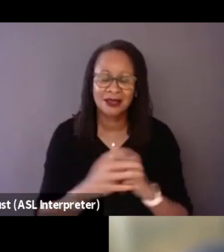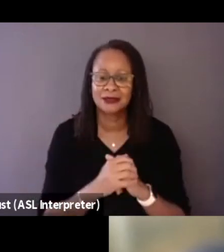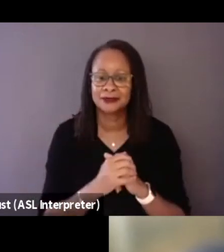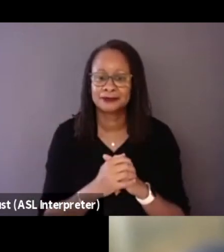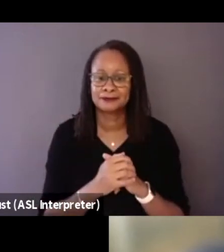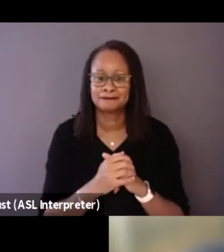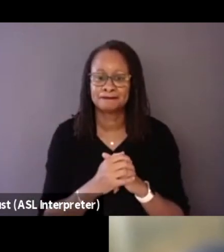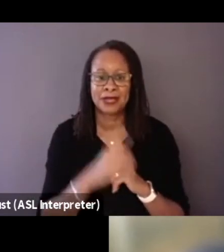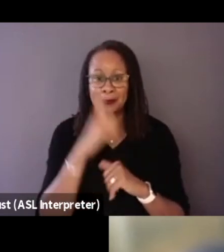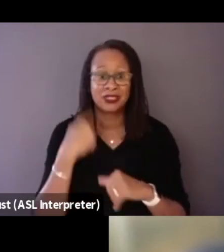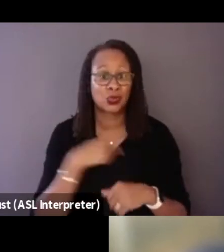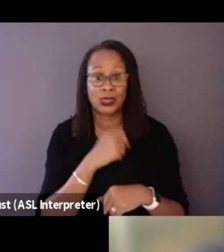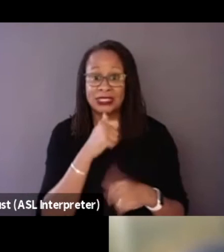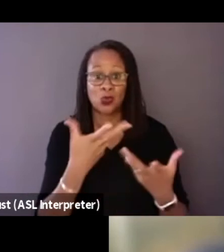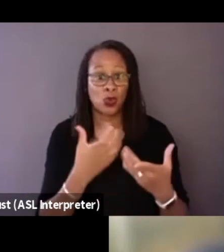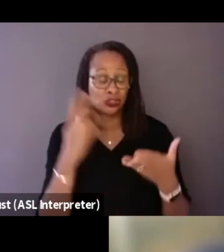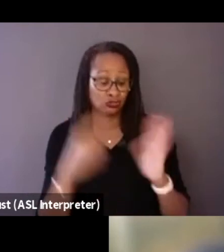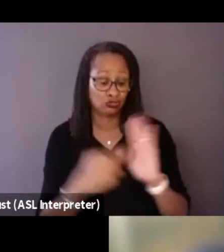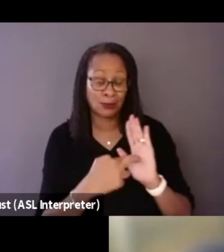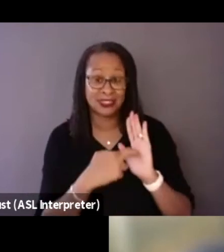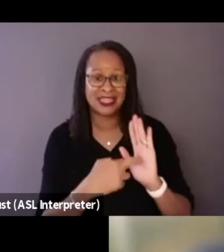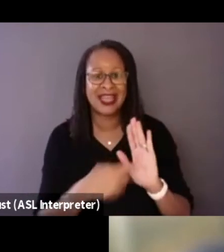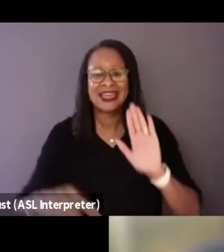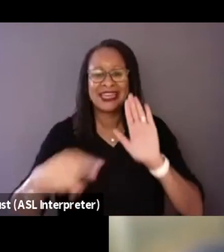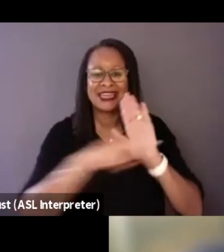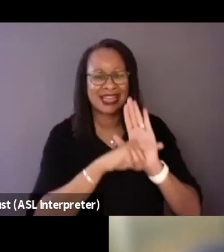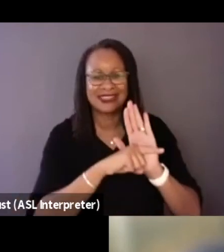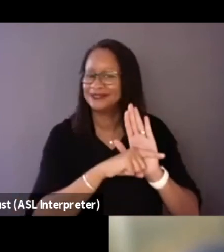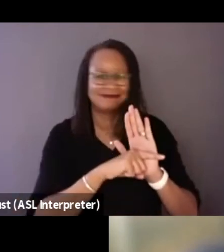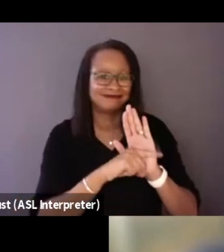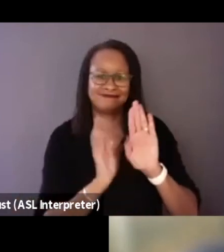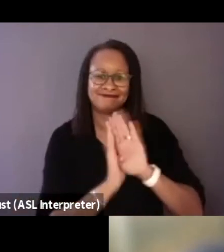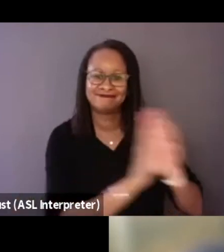we didn't want it to represent Oakland in a negative way. Because obviously in the media, that's already happening,